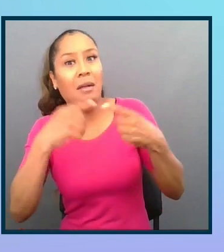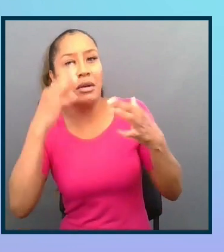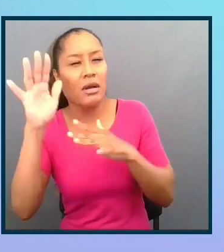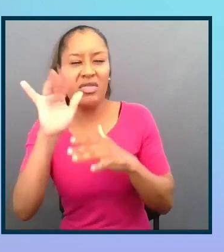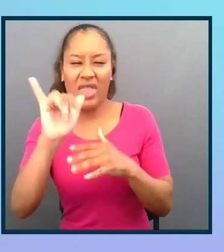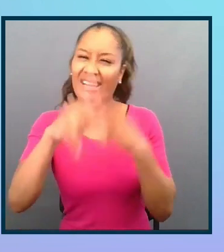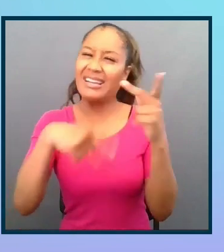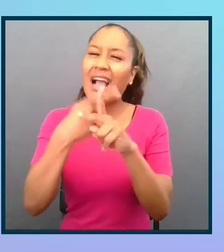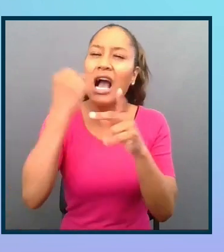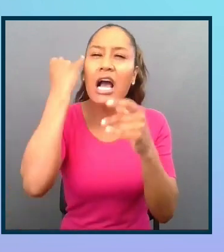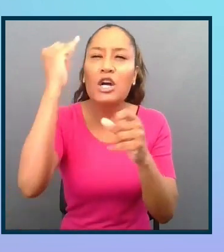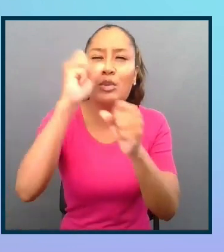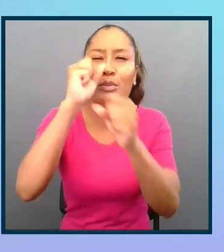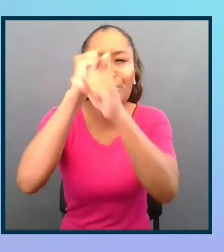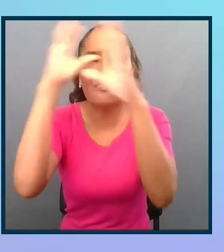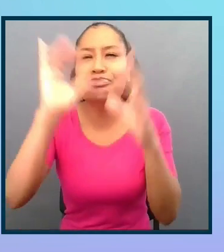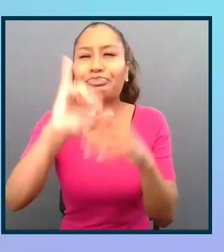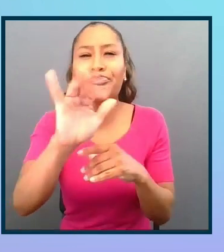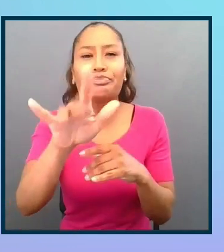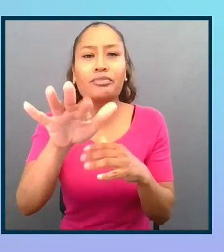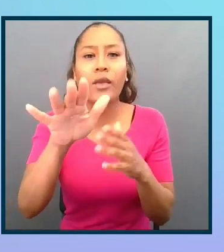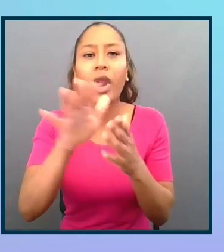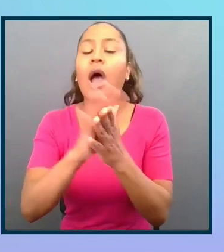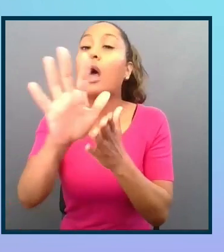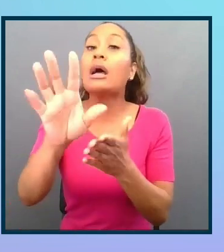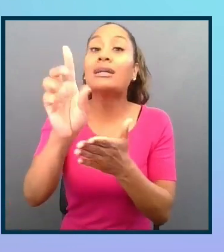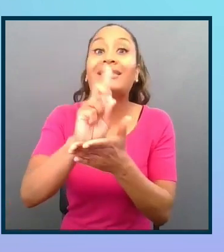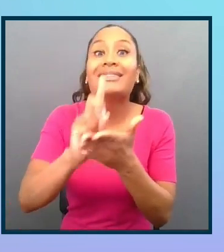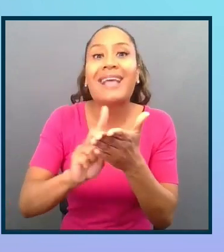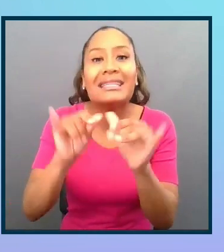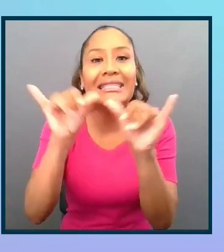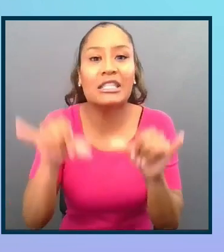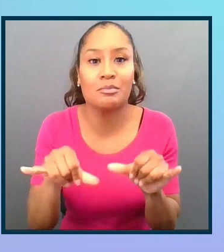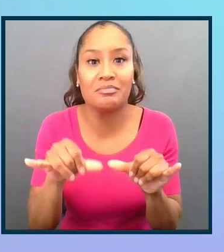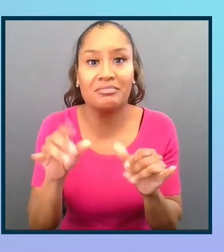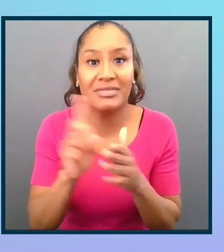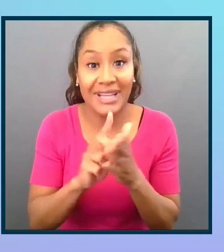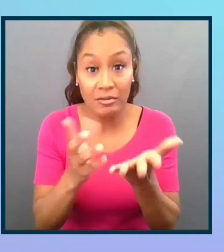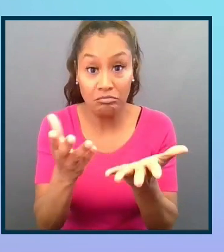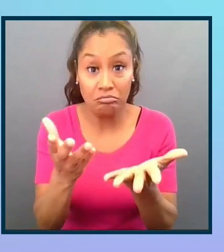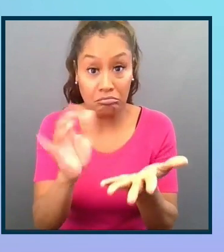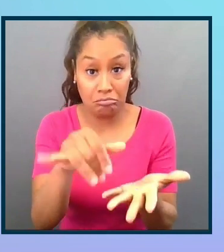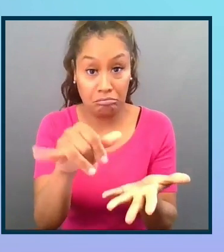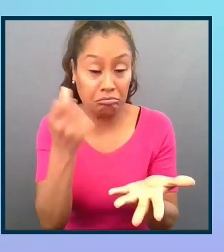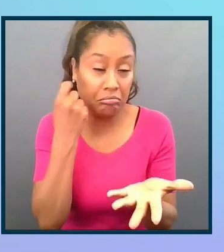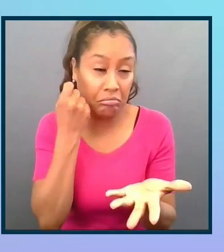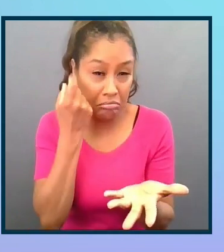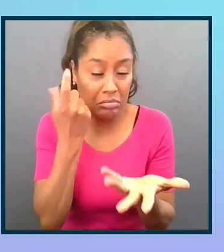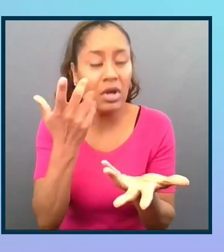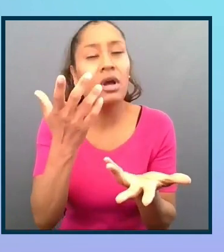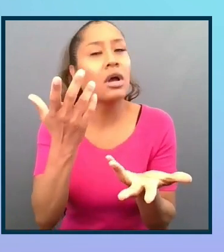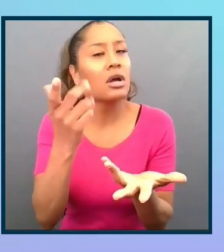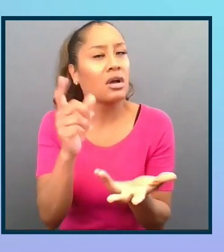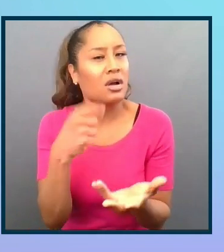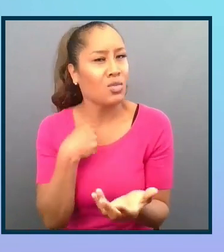in terms of design system designers, for example. We need all designers, right?